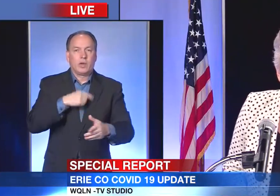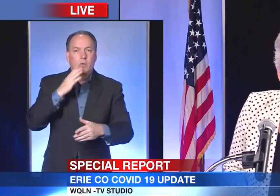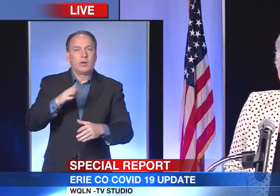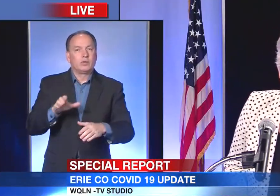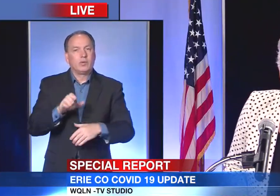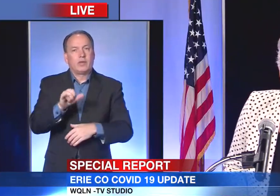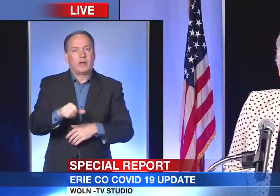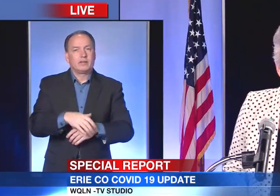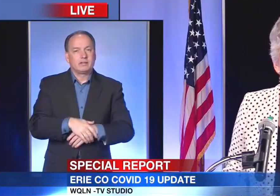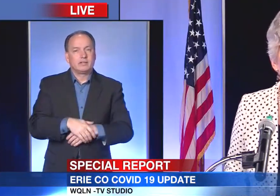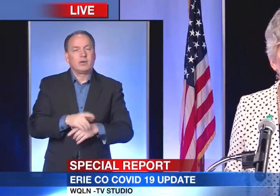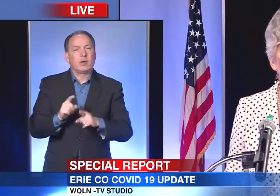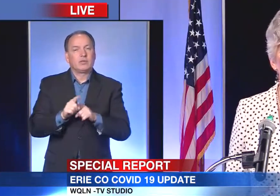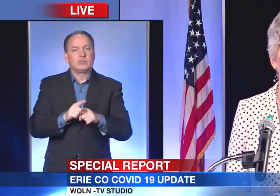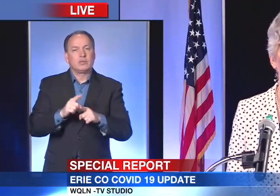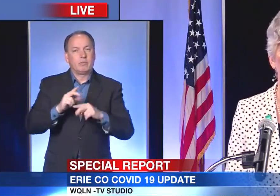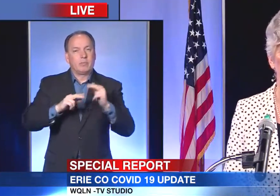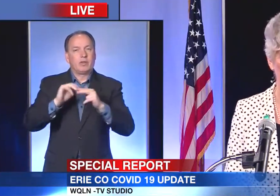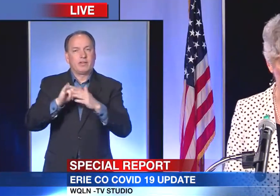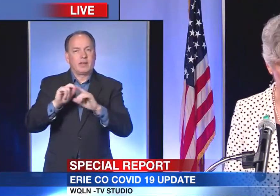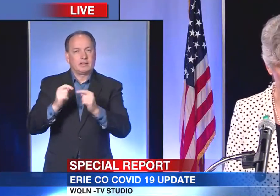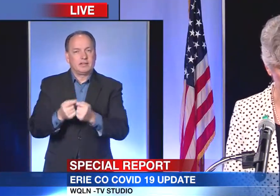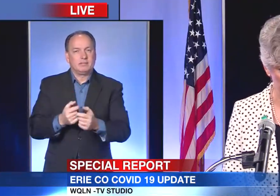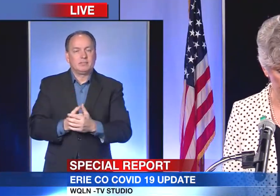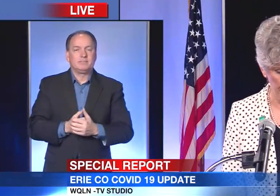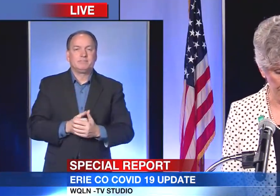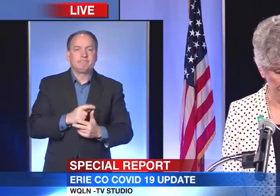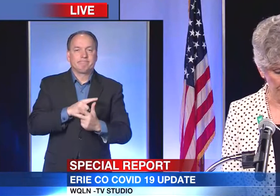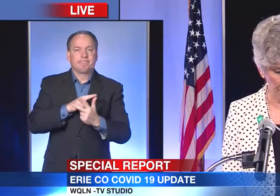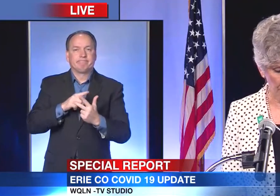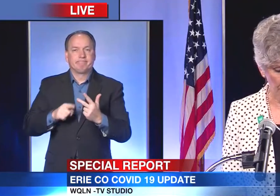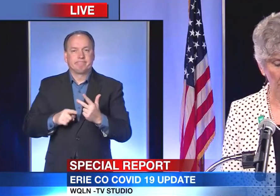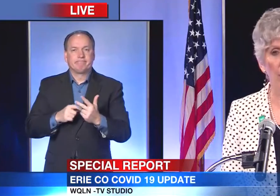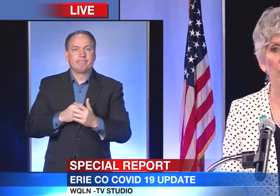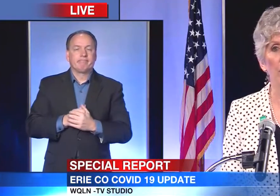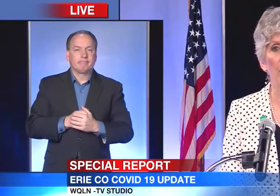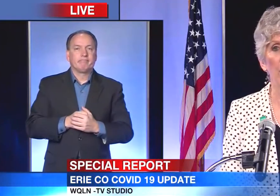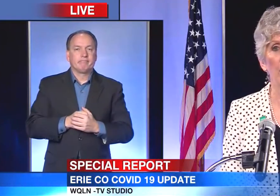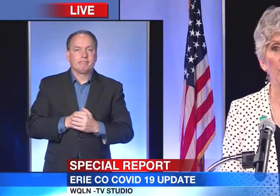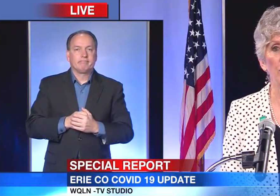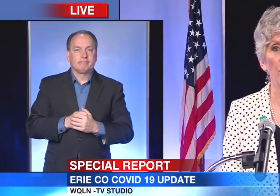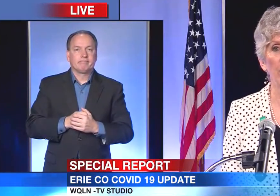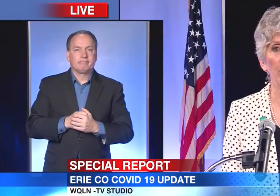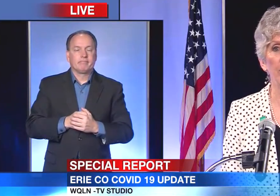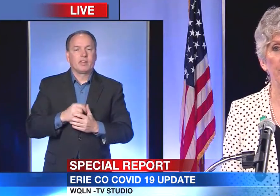OUR BUSINESSES AND HEM THEM TO DO THINGS THE RIGHT WAY. SO WE'LL BE DOING THAT ALSO,